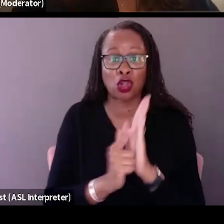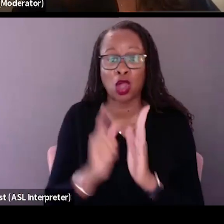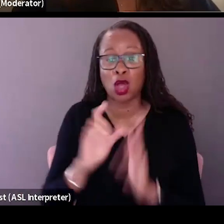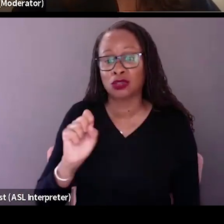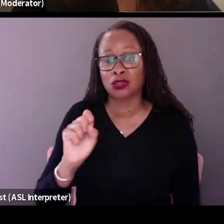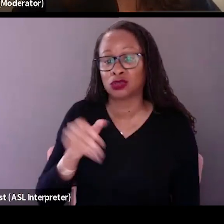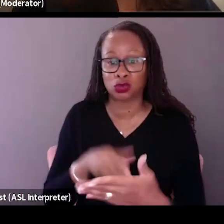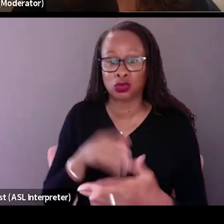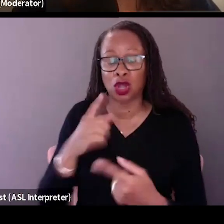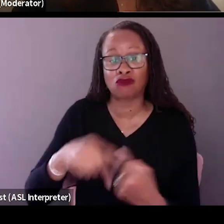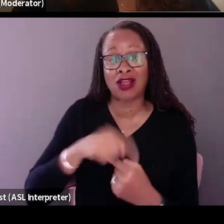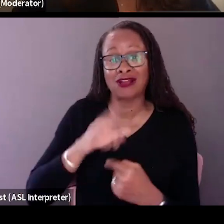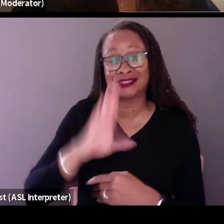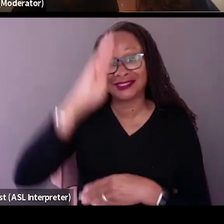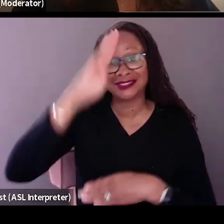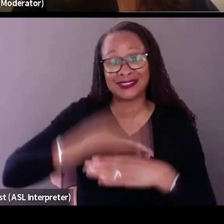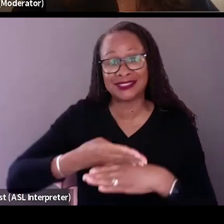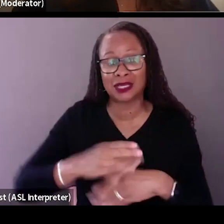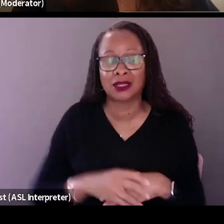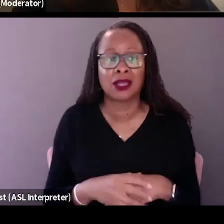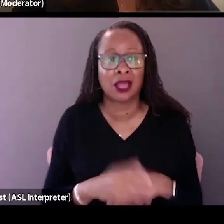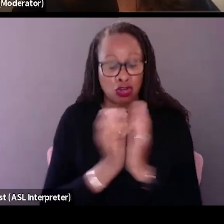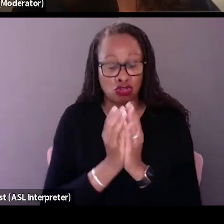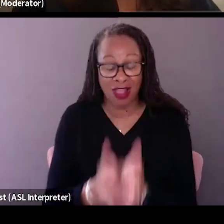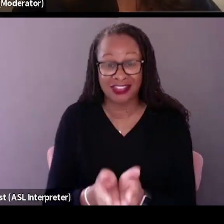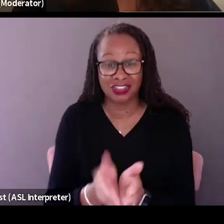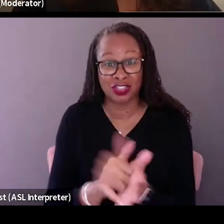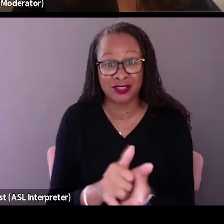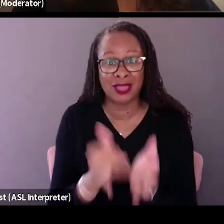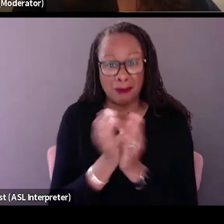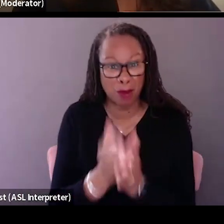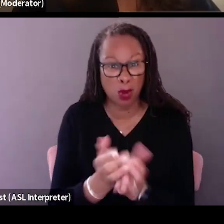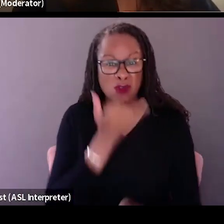you know, crashing the boat and killing Mallory.